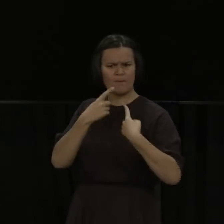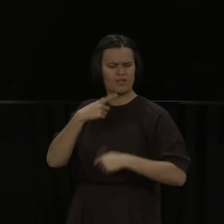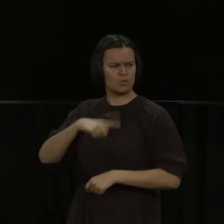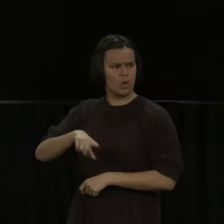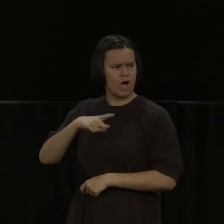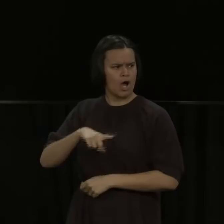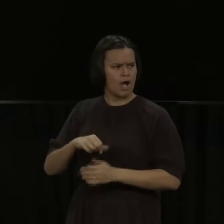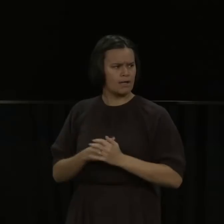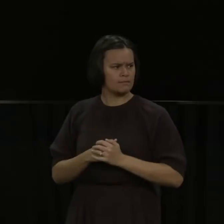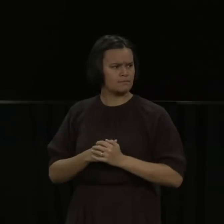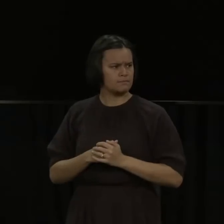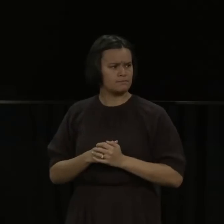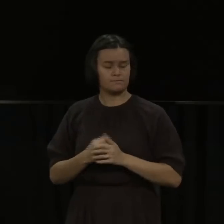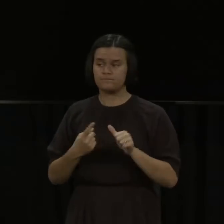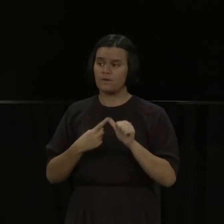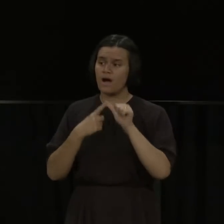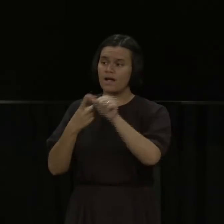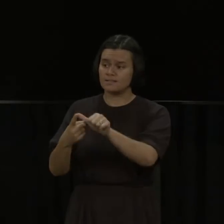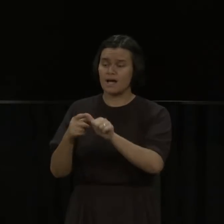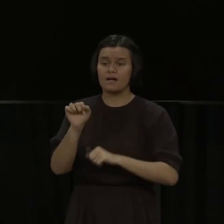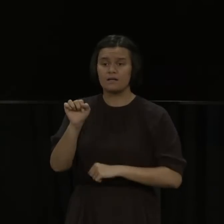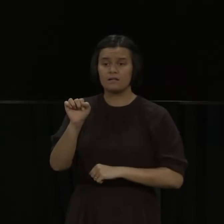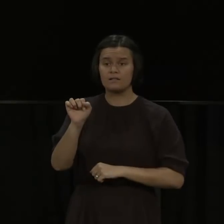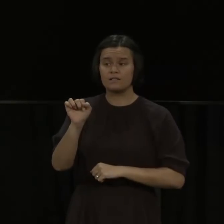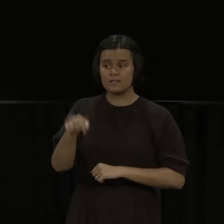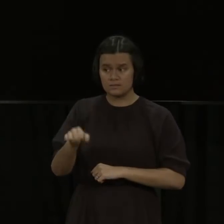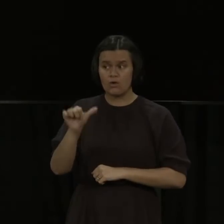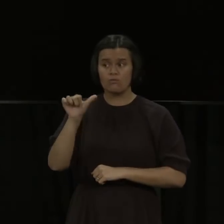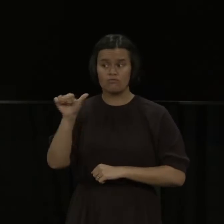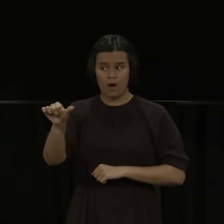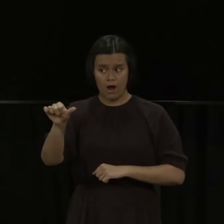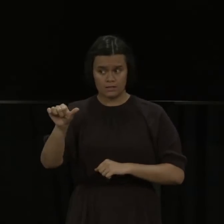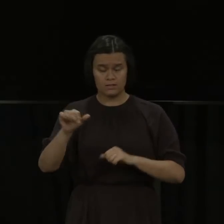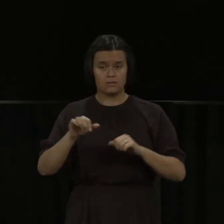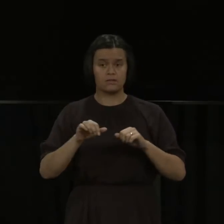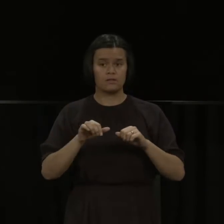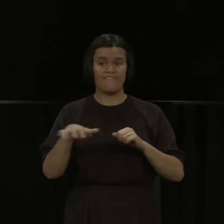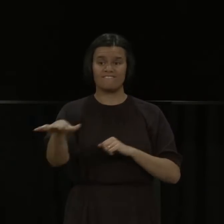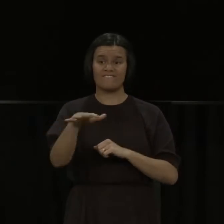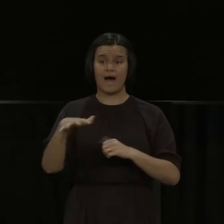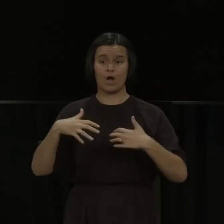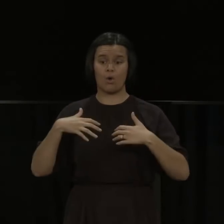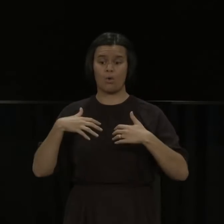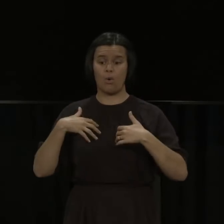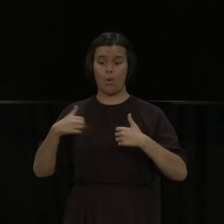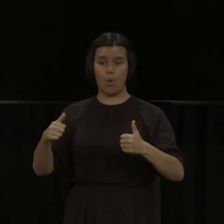we have seen most of the cases